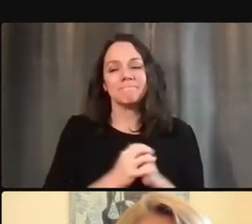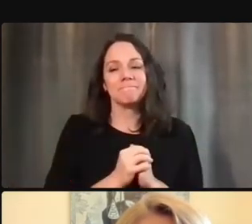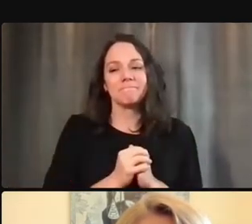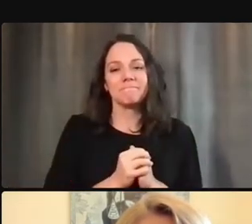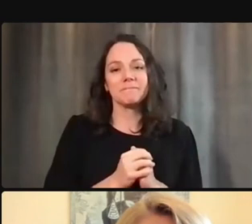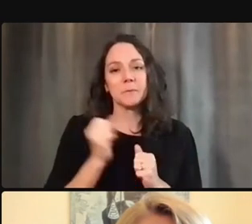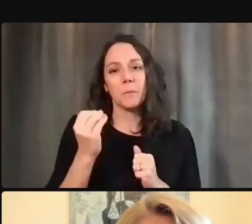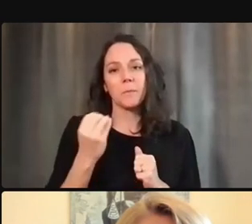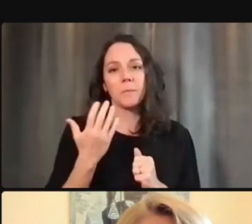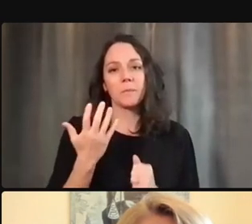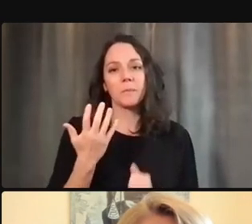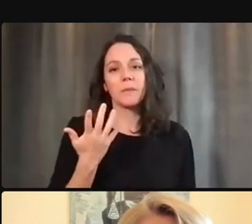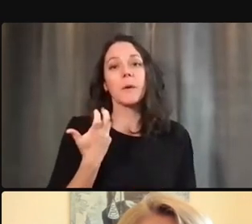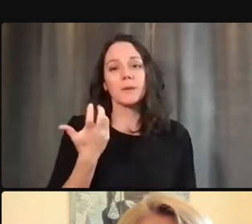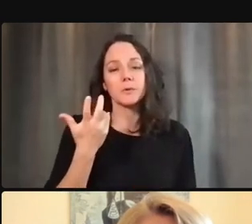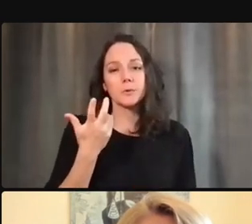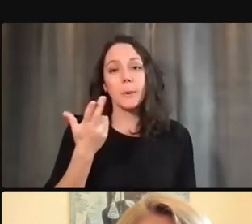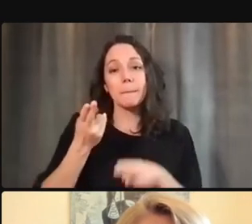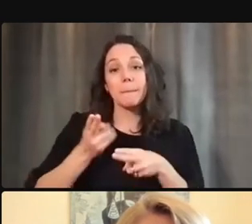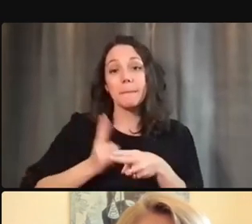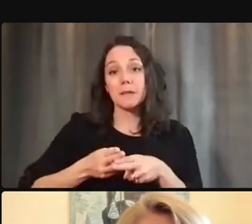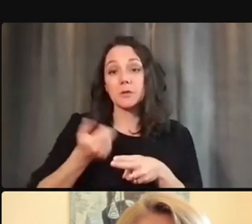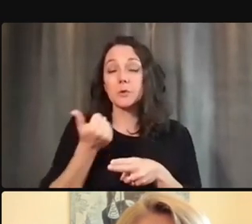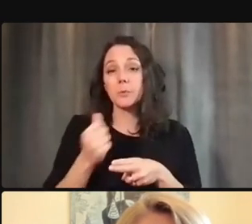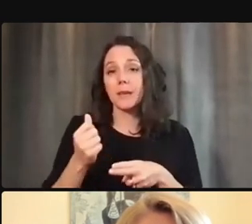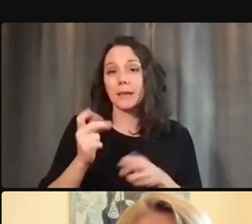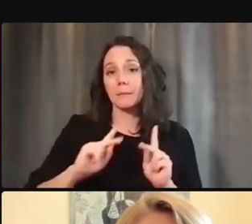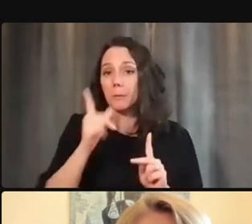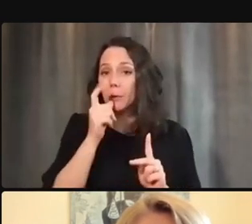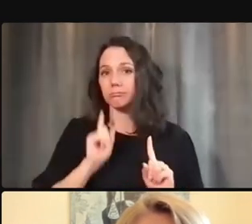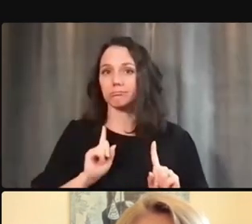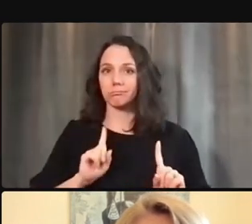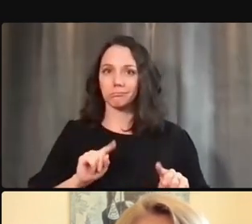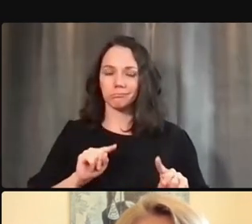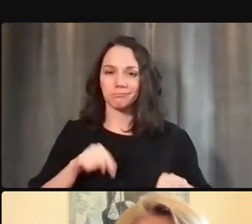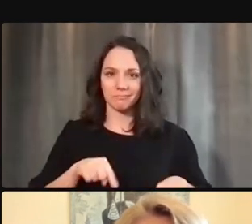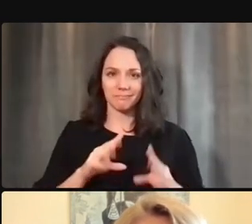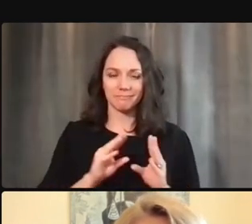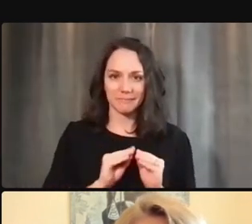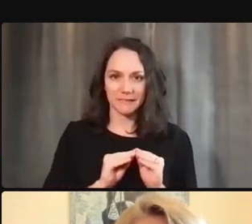I just want to mention to any of our attendees if there are questions that we